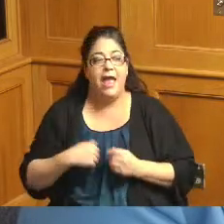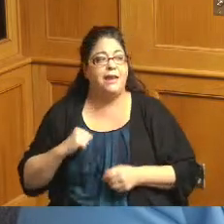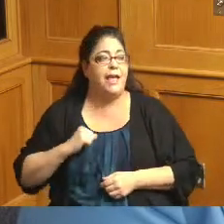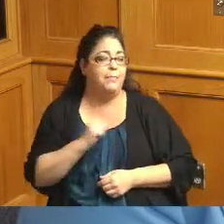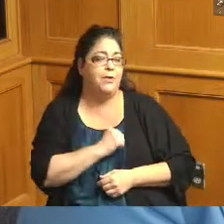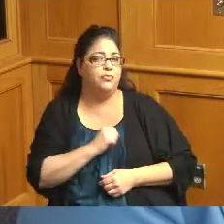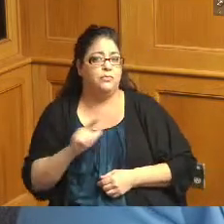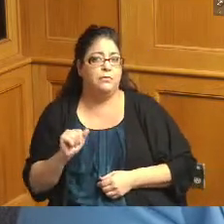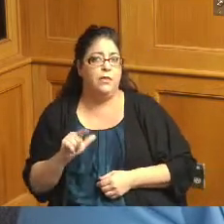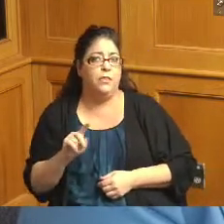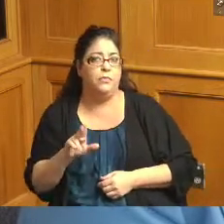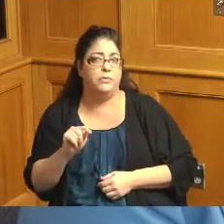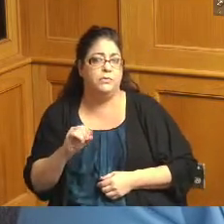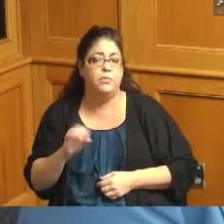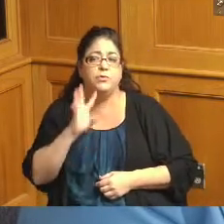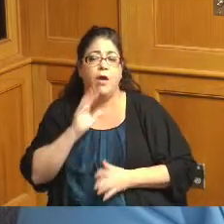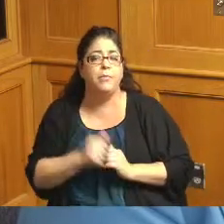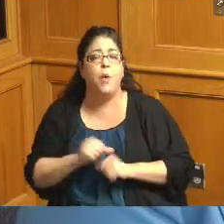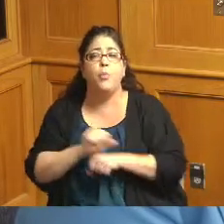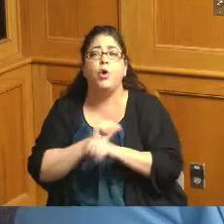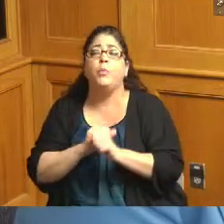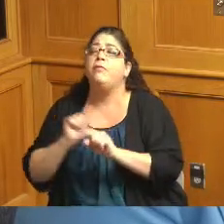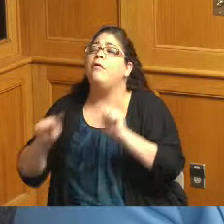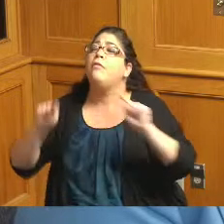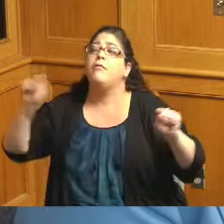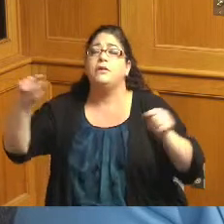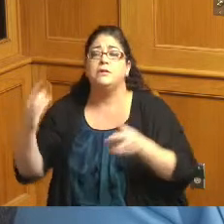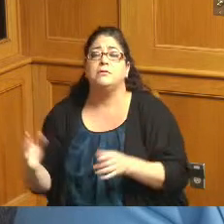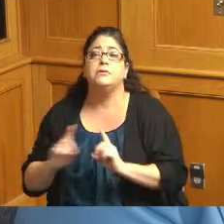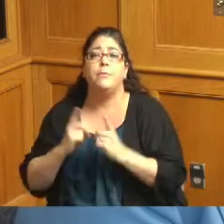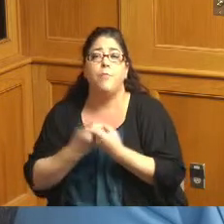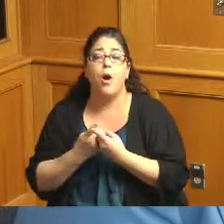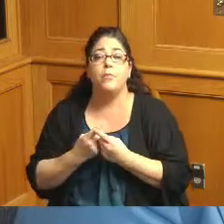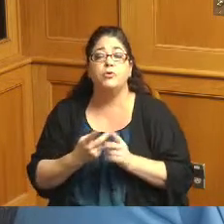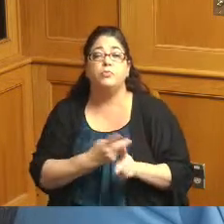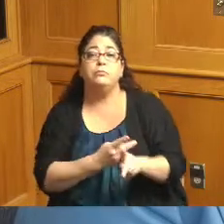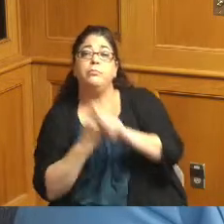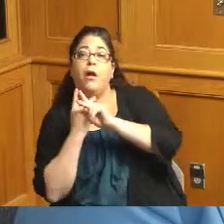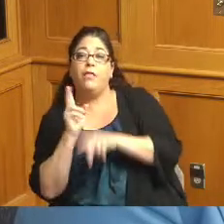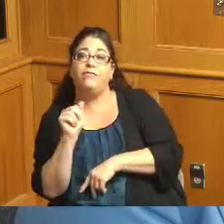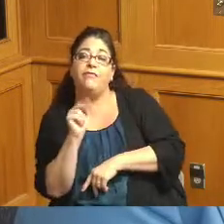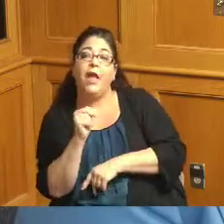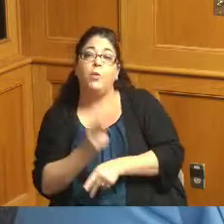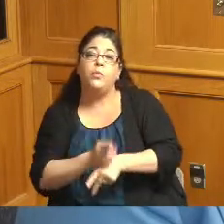with different departments who may want to utilize it I know we have a national voter registration